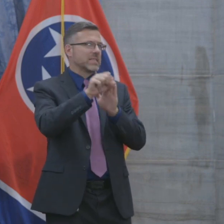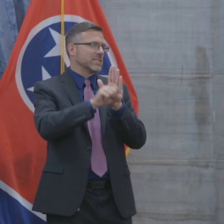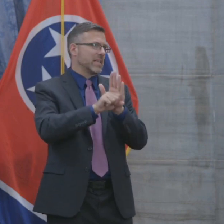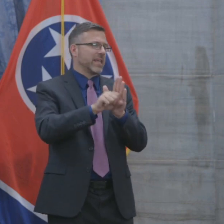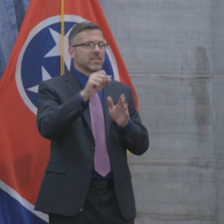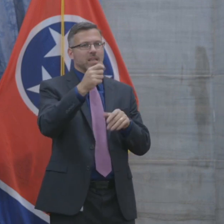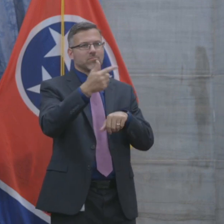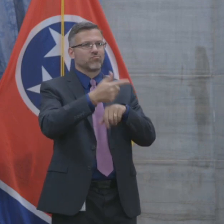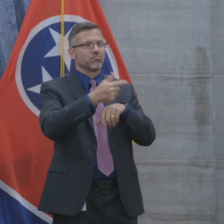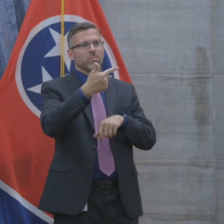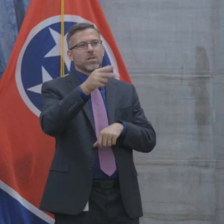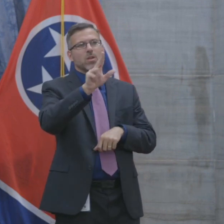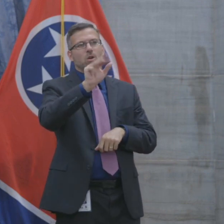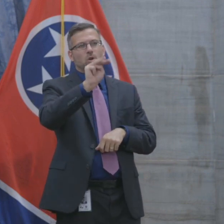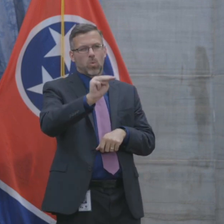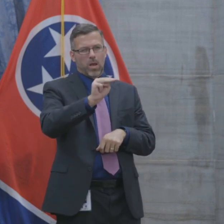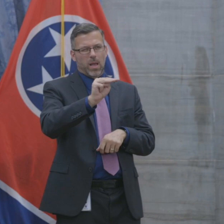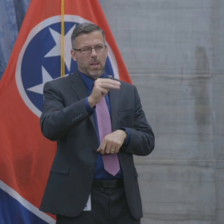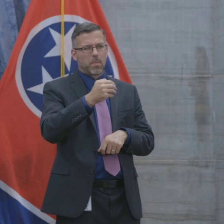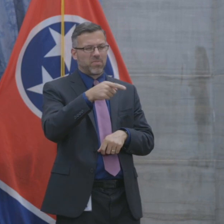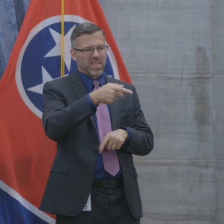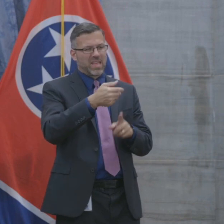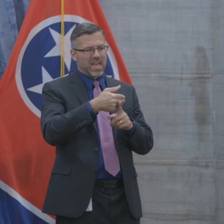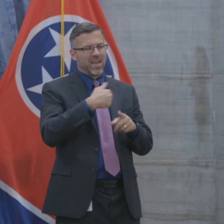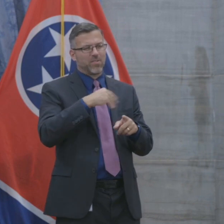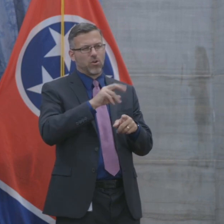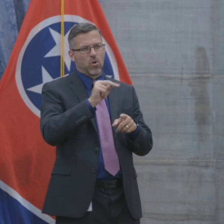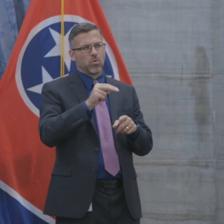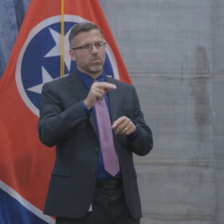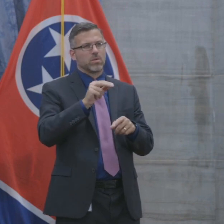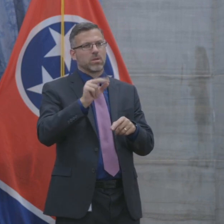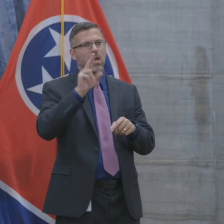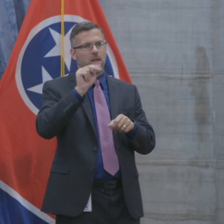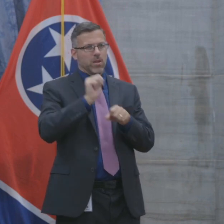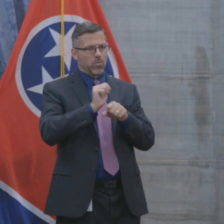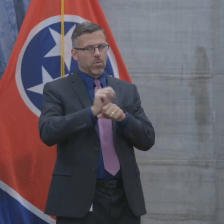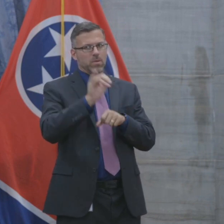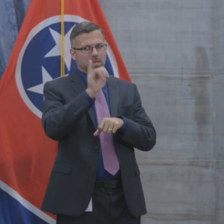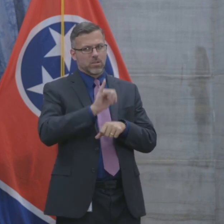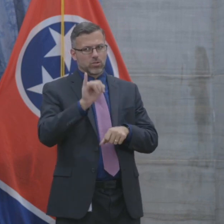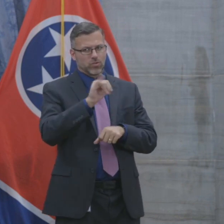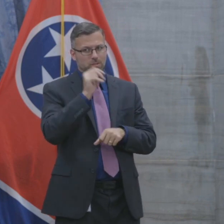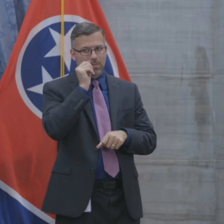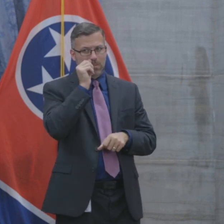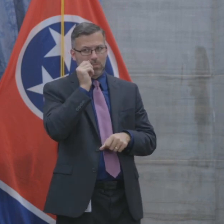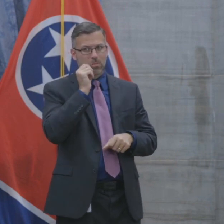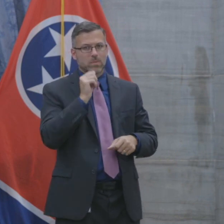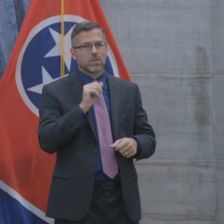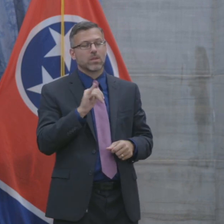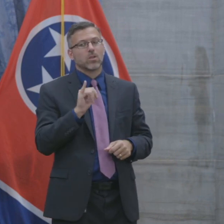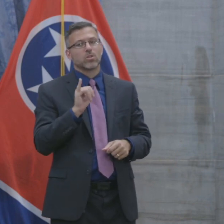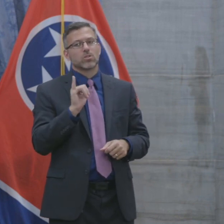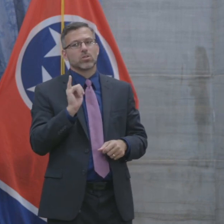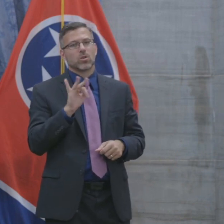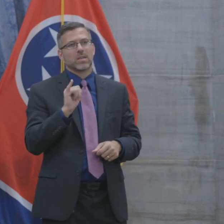be $900 payments because we'll go -- that first payment is for three weeks, the first three weeks in August.